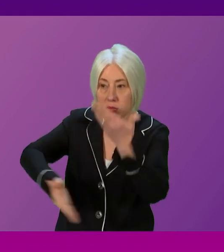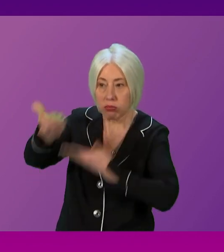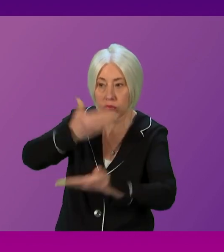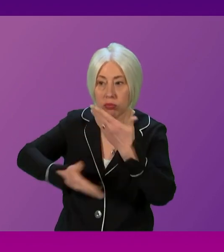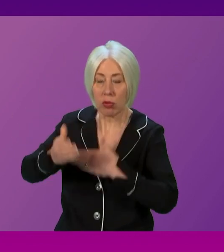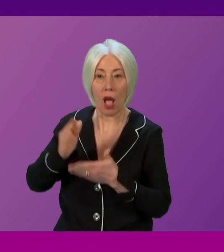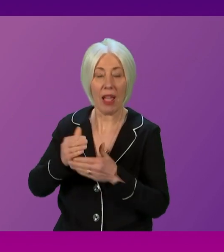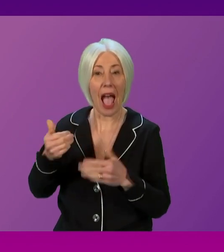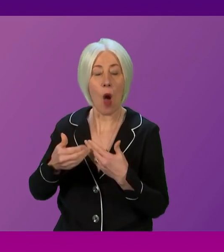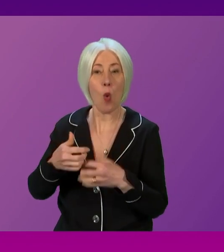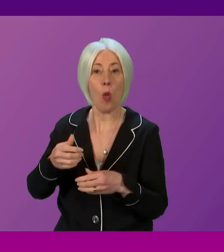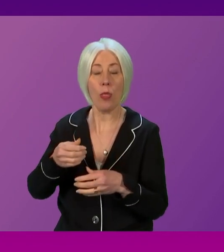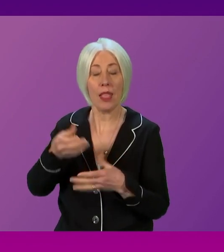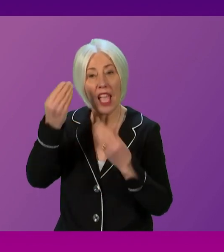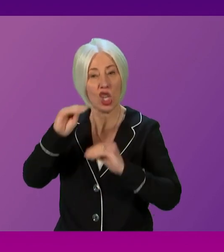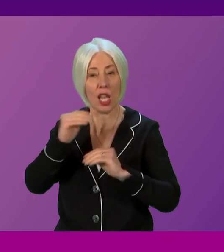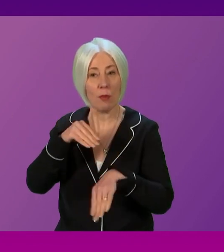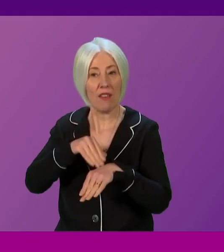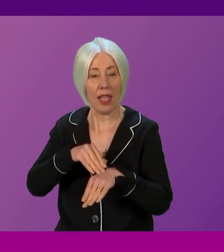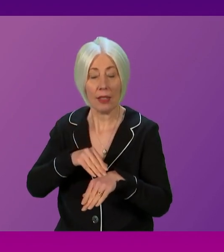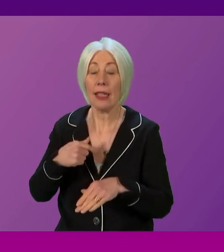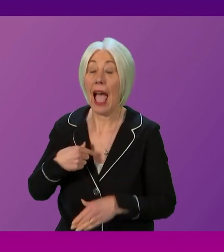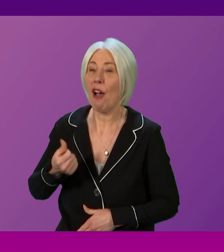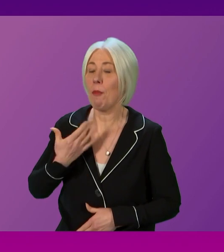education on their lives. That is a privilege that I have had in previous years. Indeed,